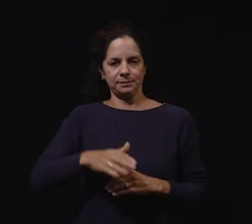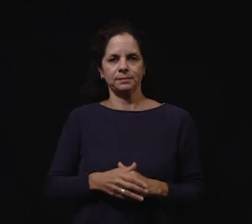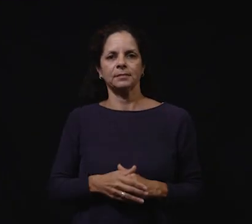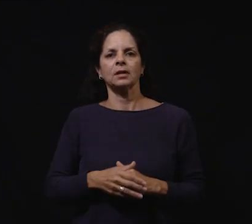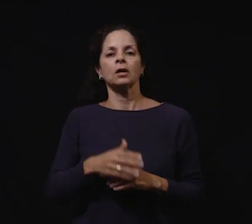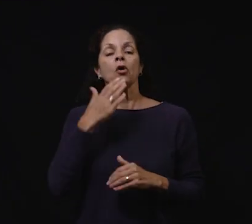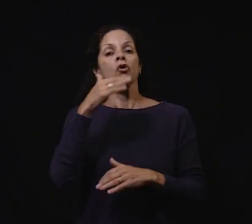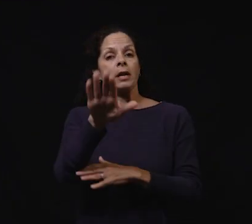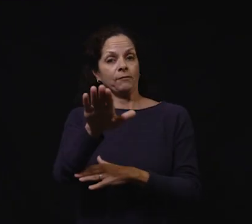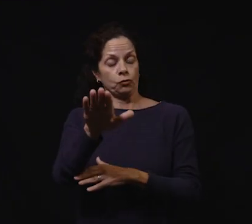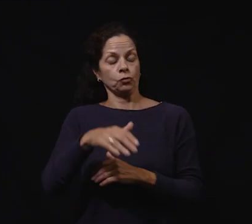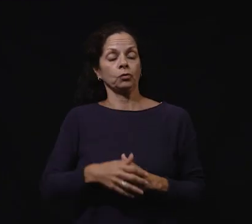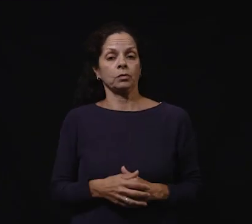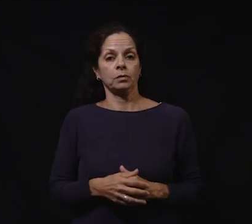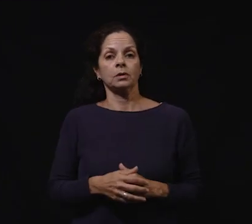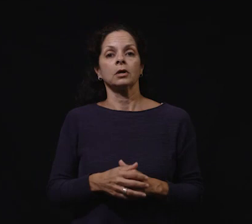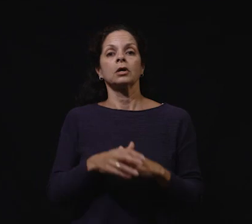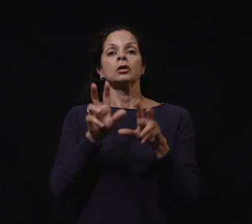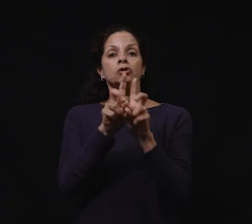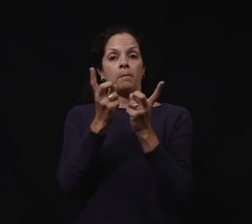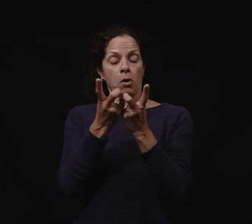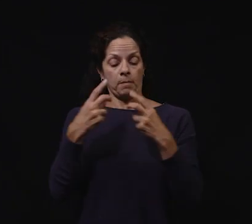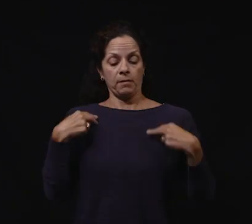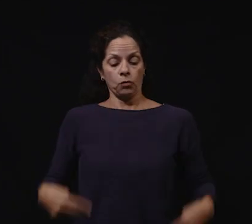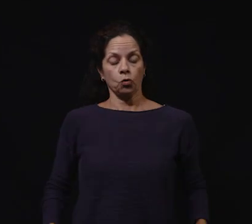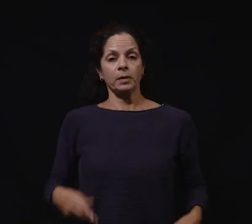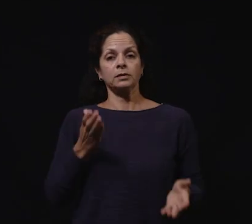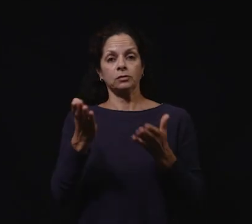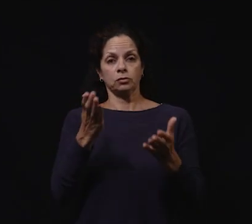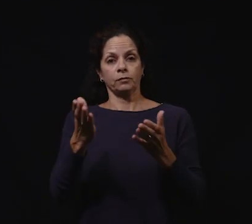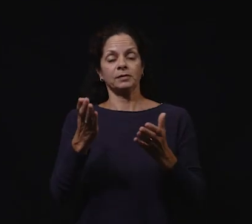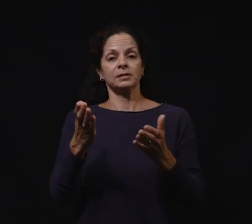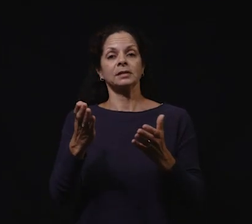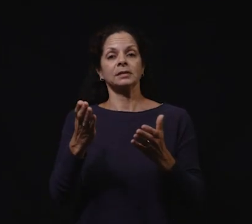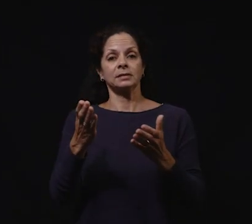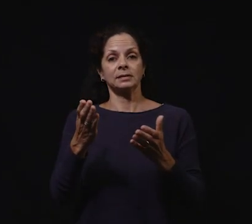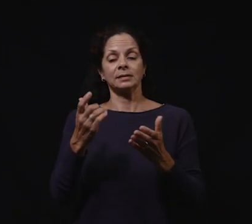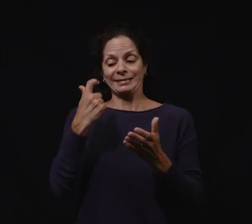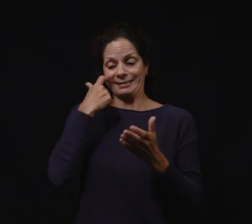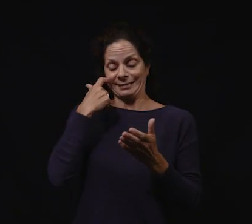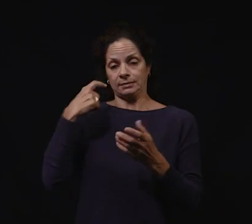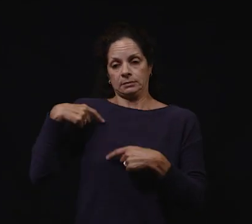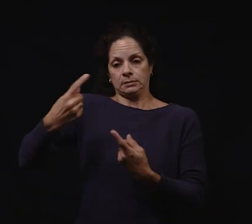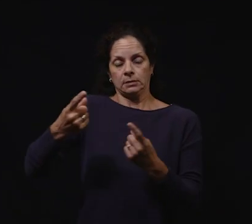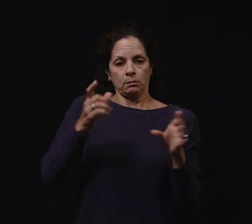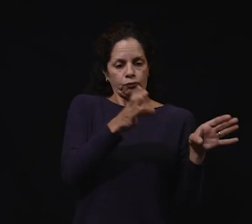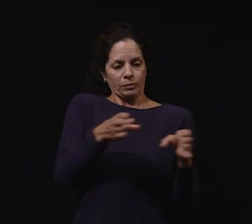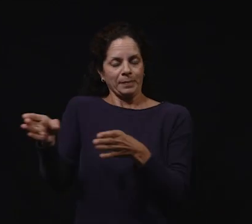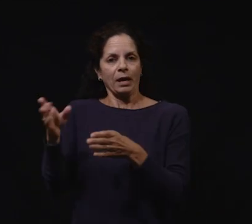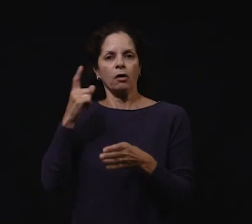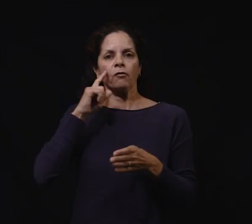As you know, the Department of Human Services has been preparing for its shelters. We are looking at